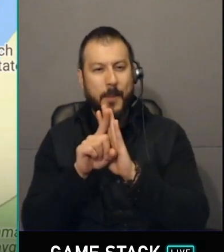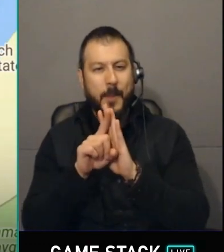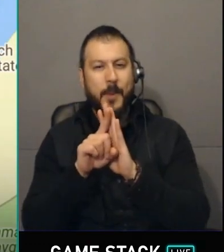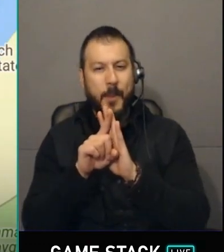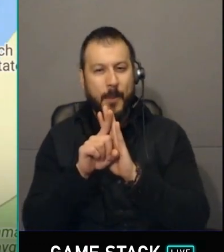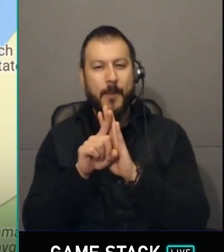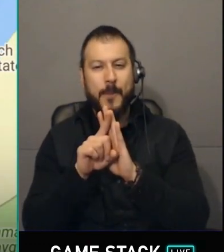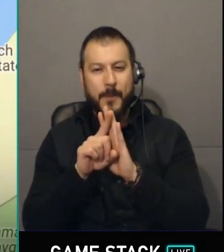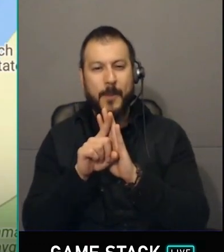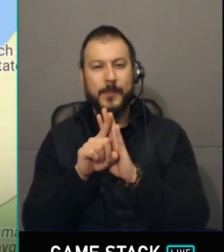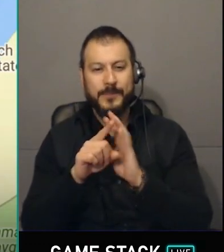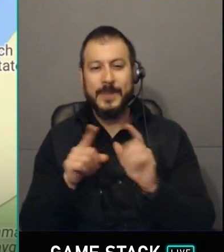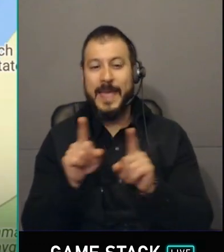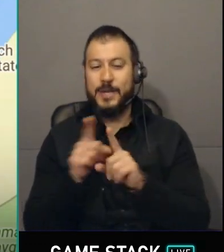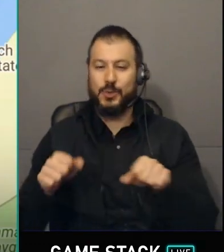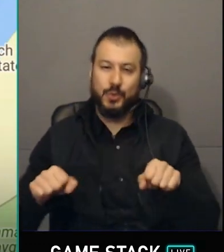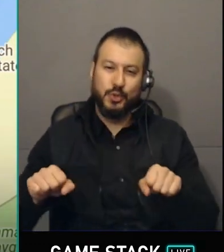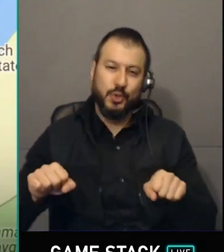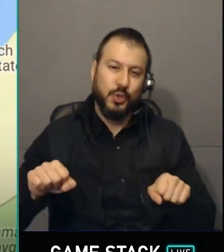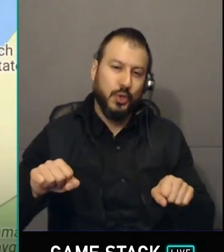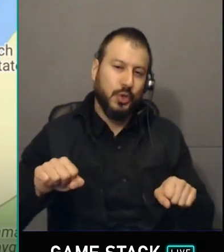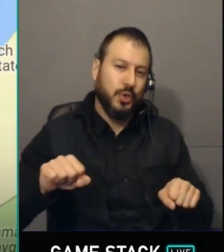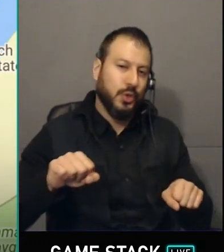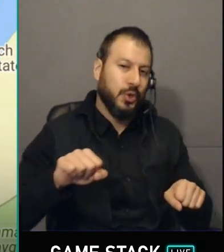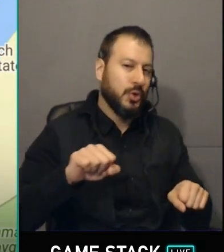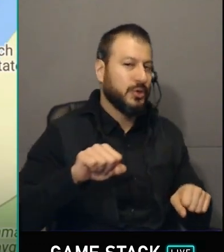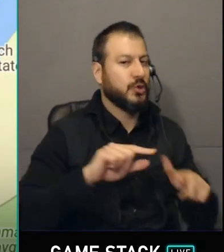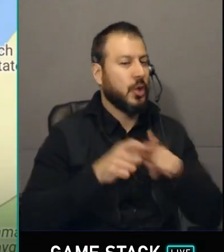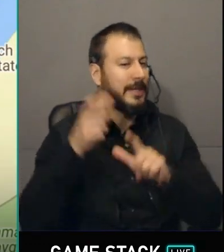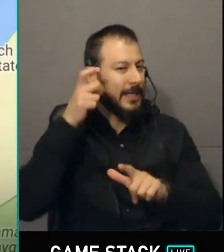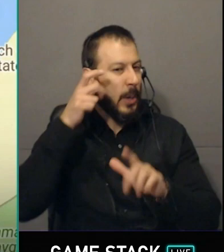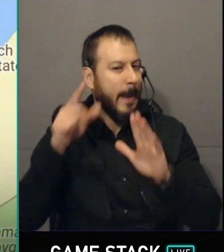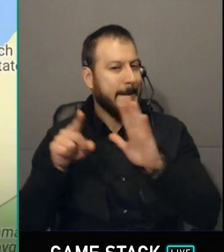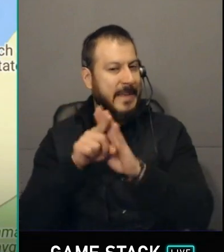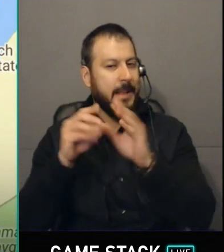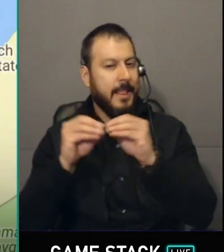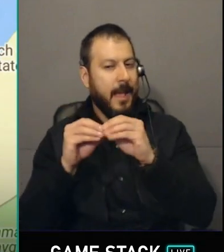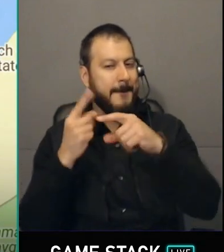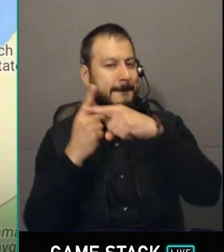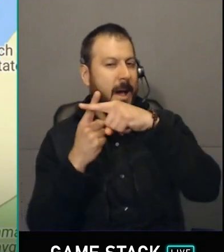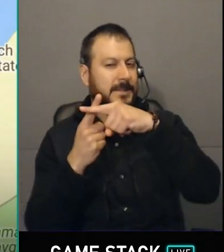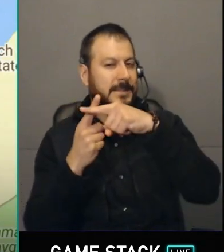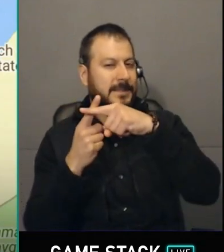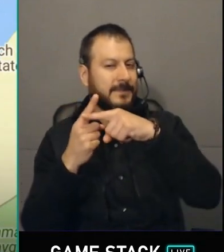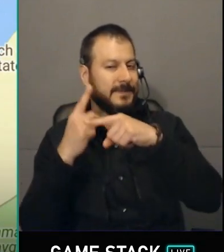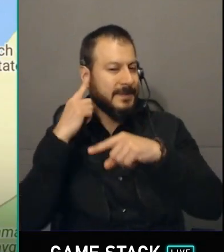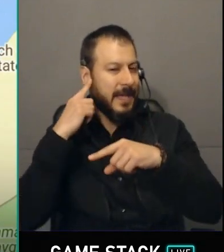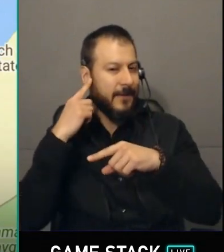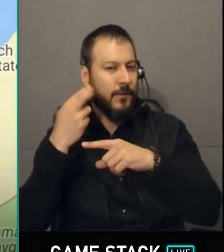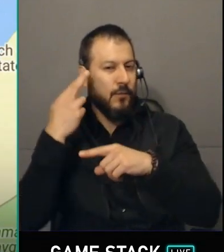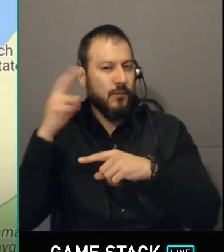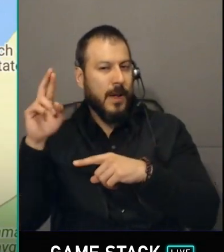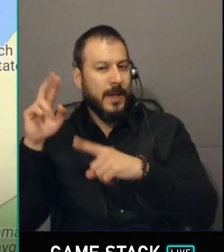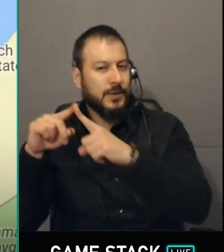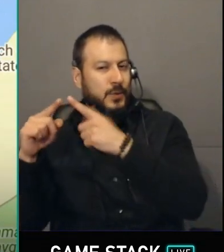“And as you turn, you start to hear a pinging that's more of like a positive sound from your right ear to your left ear.